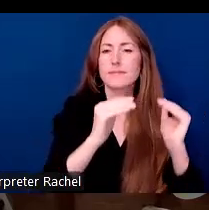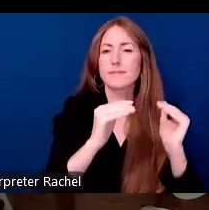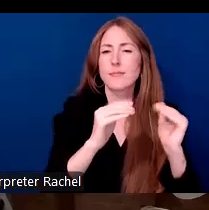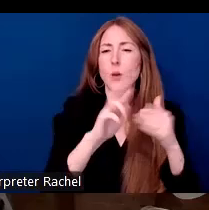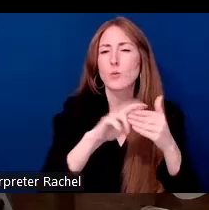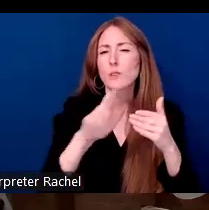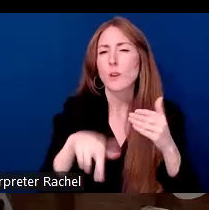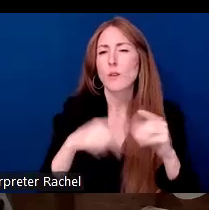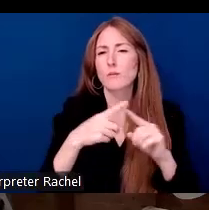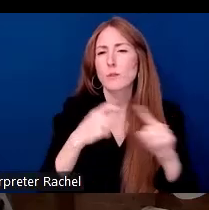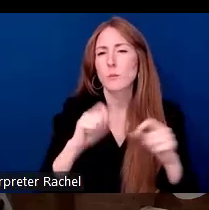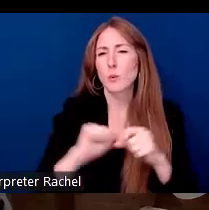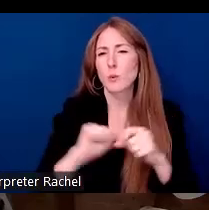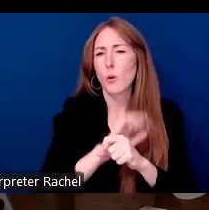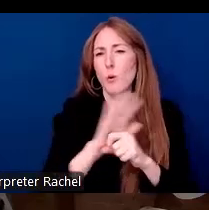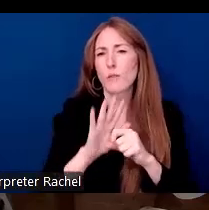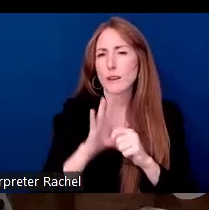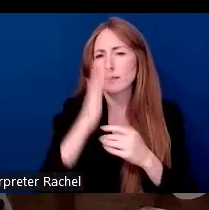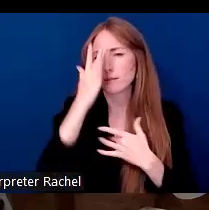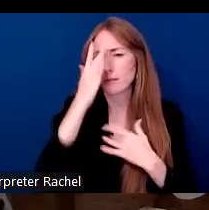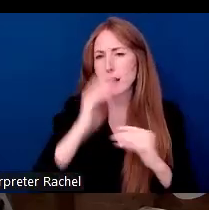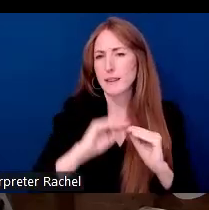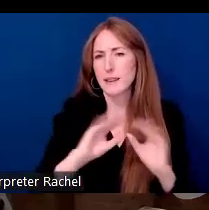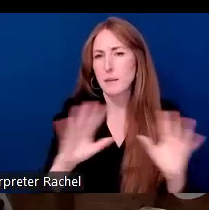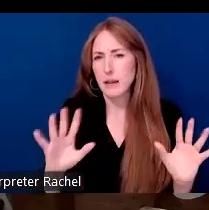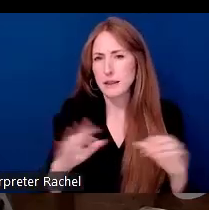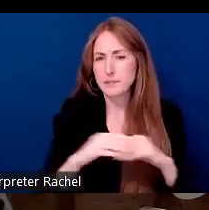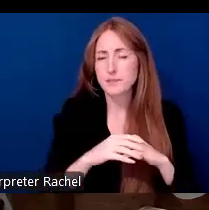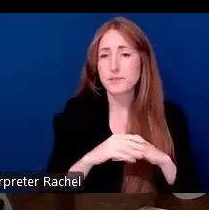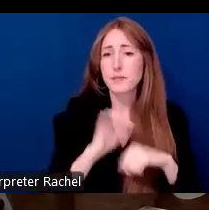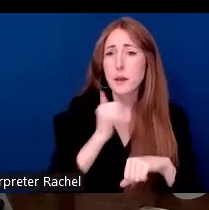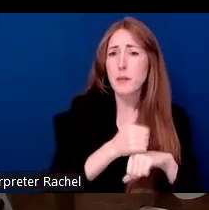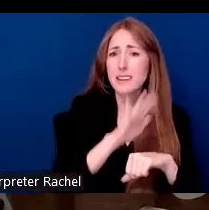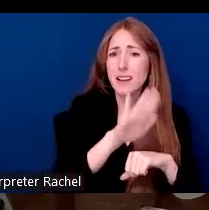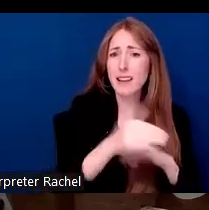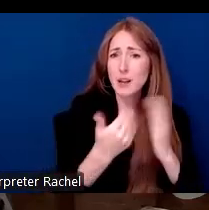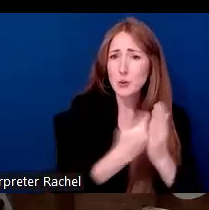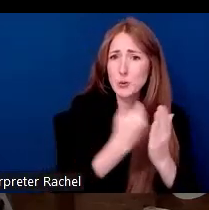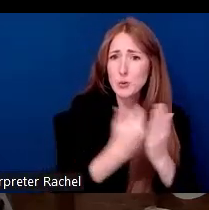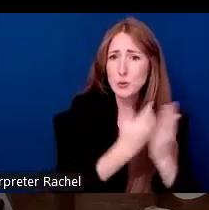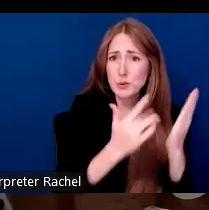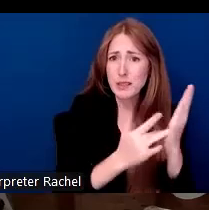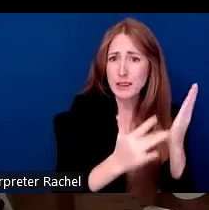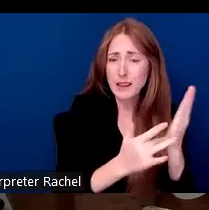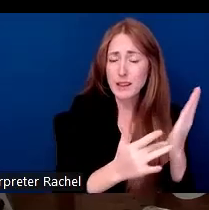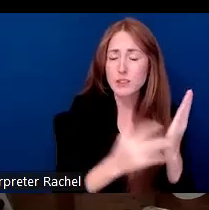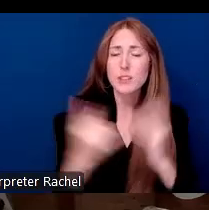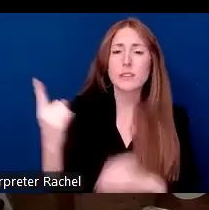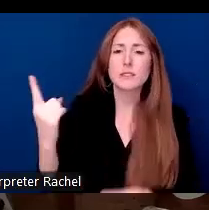I was asked to co-lead a community driven mixed methods participatory study that aims to generate